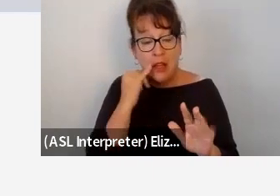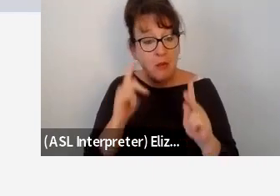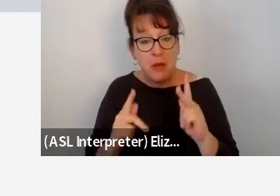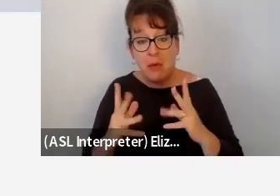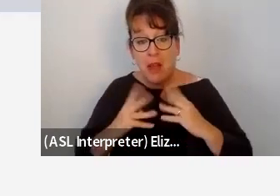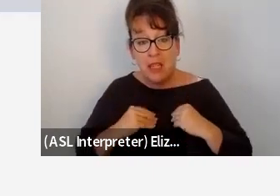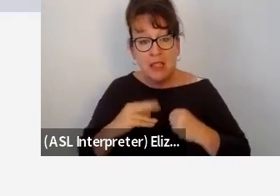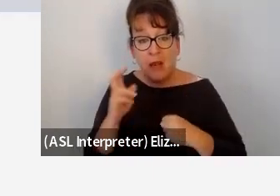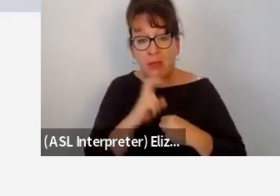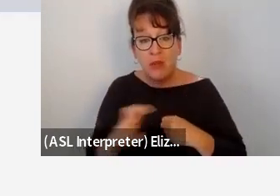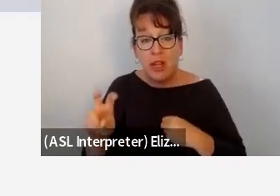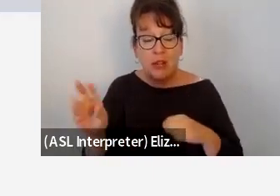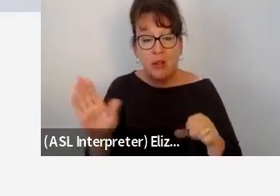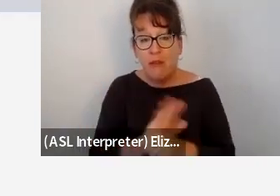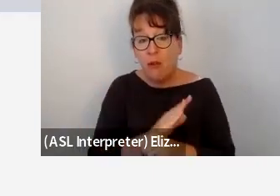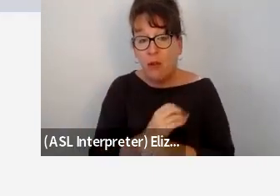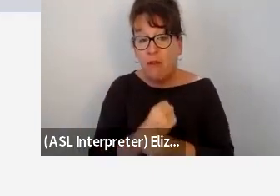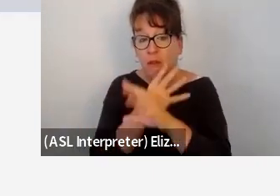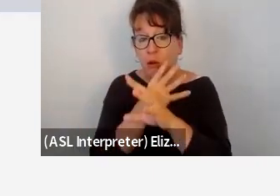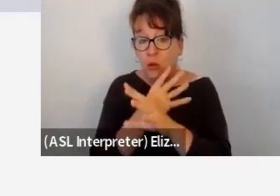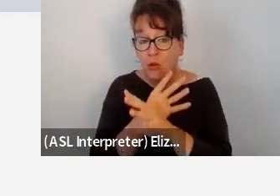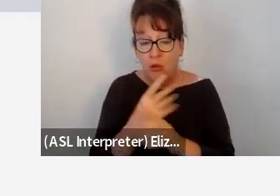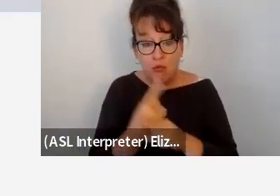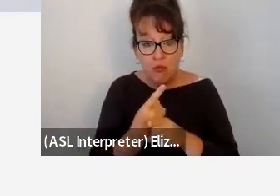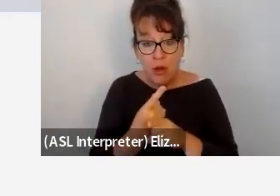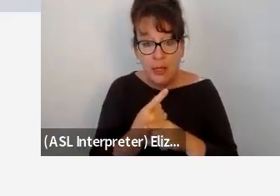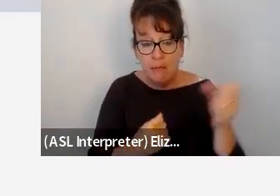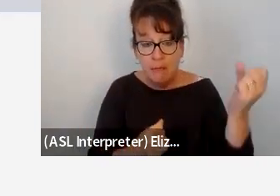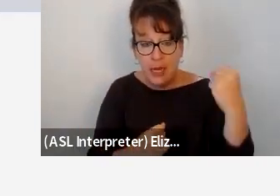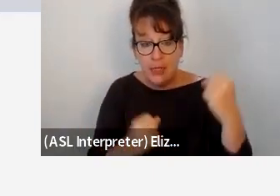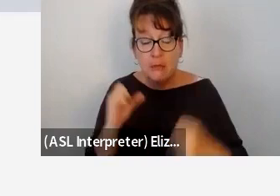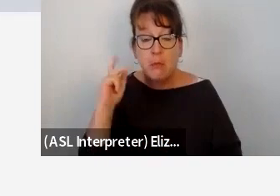The fueling infrastructure must also be located at the port, with the exception